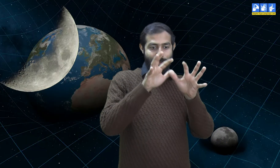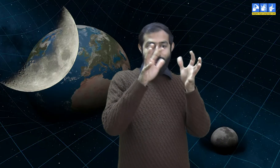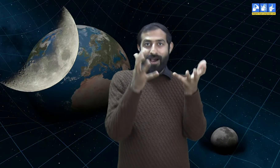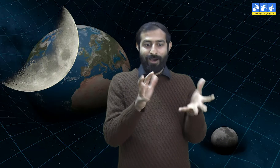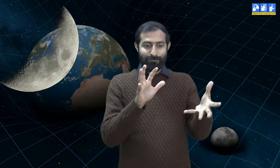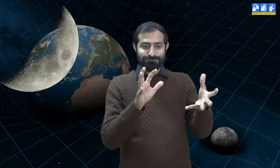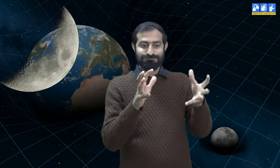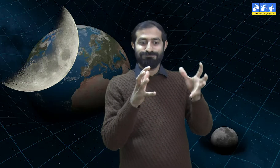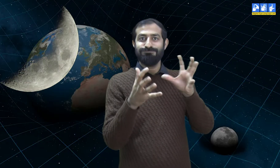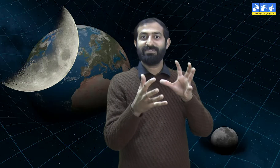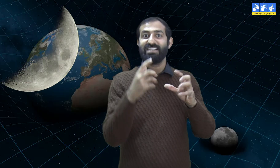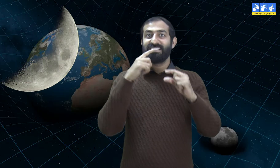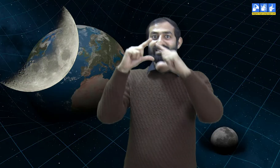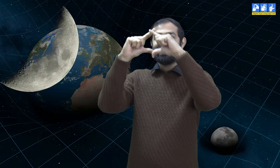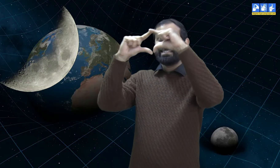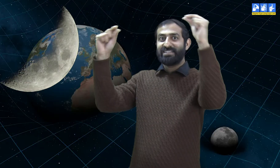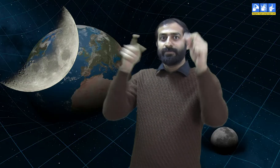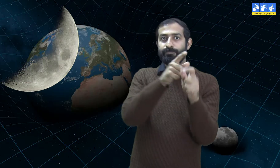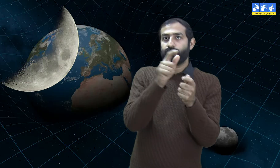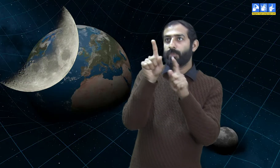The Moon orbits around the Earth.